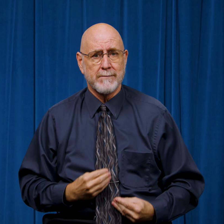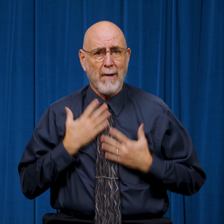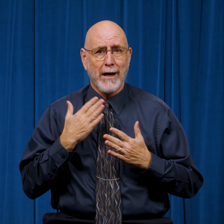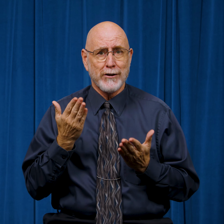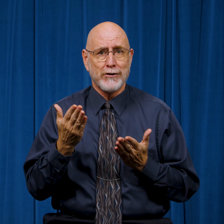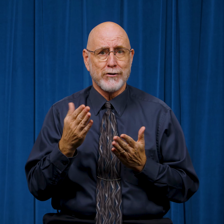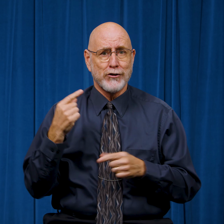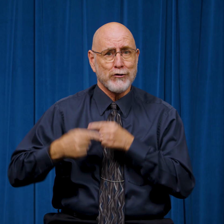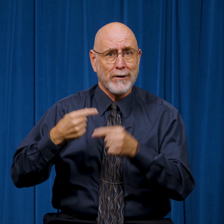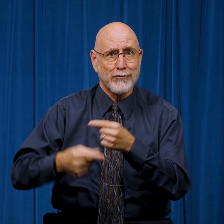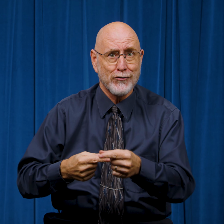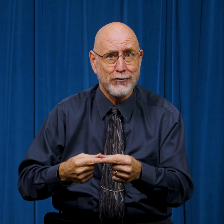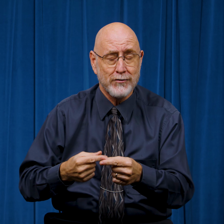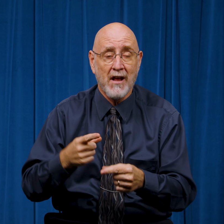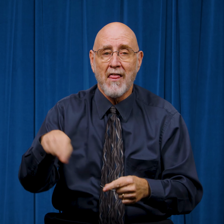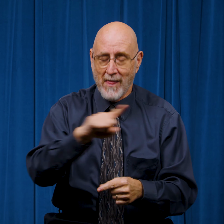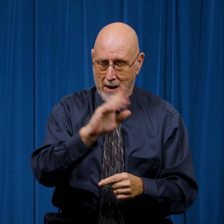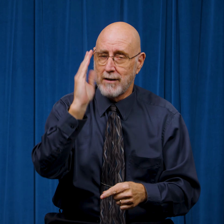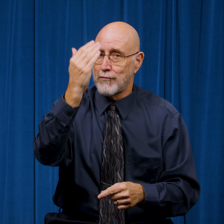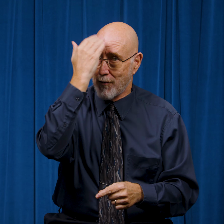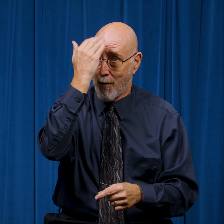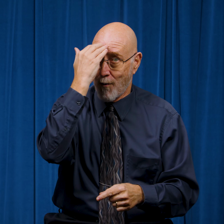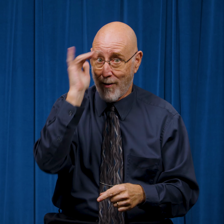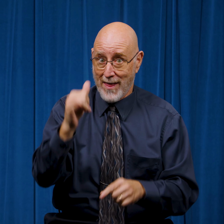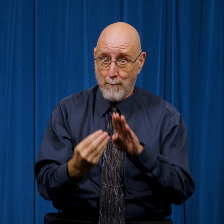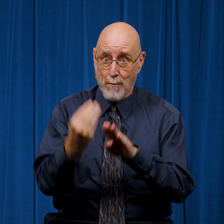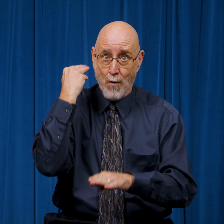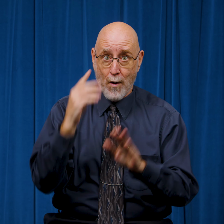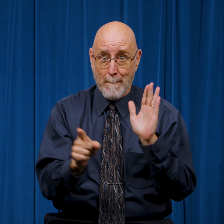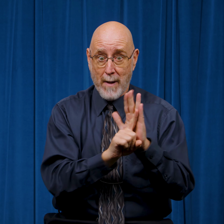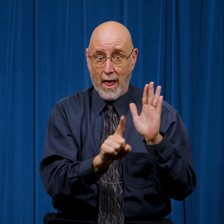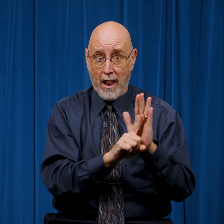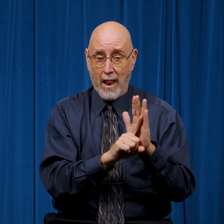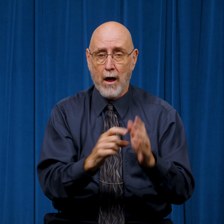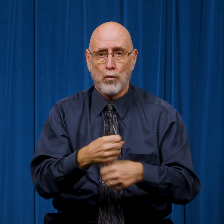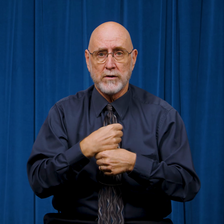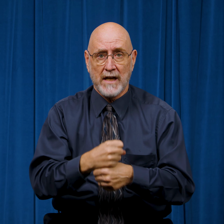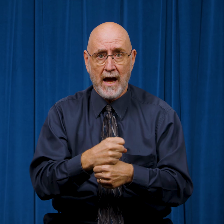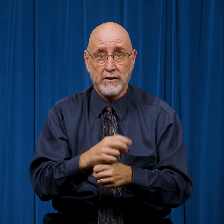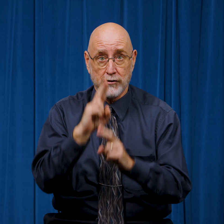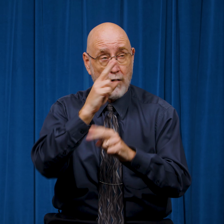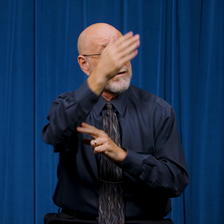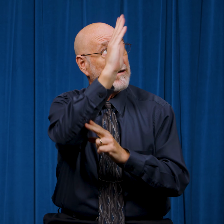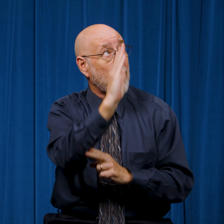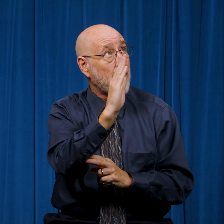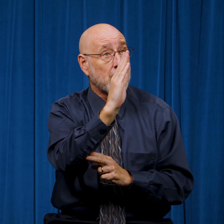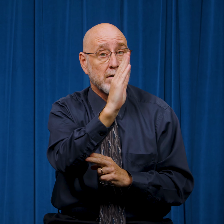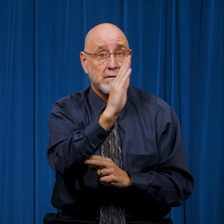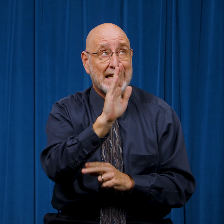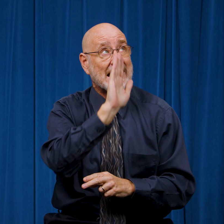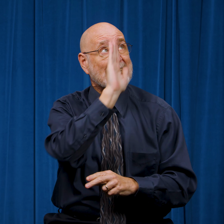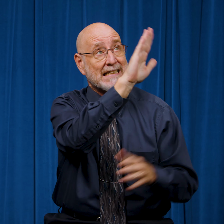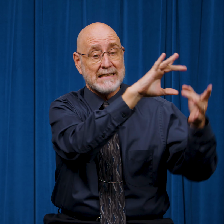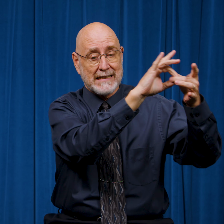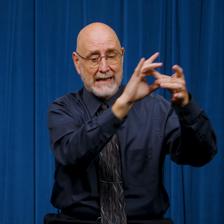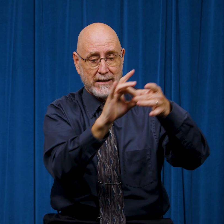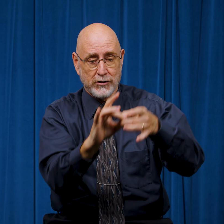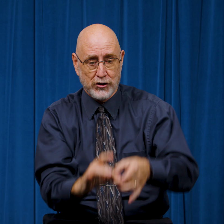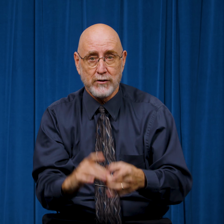they would know that this memorial bell was cast to honor God and His connection with liberty.